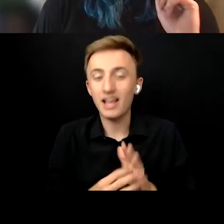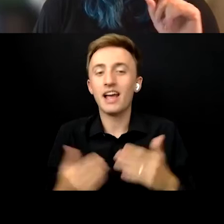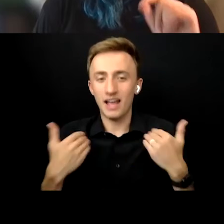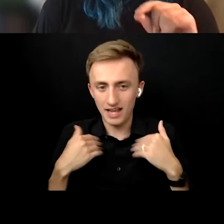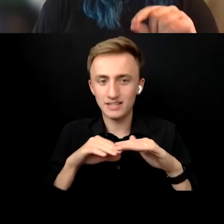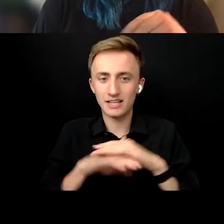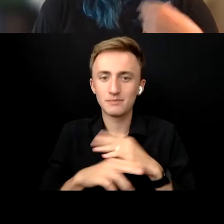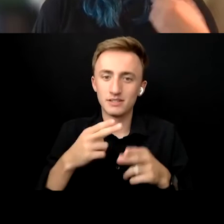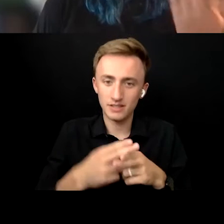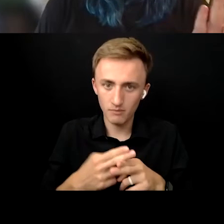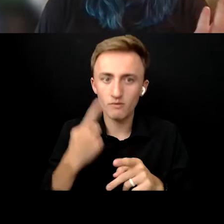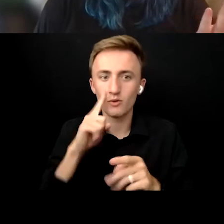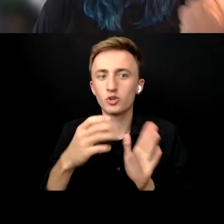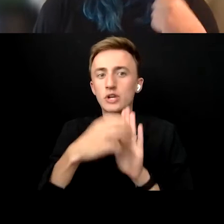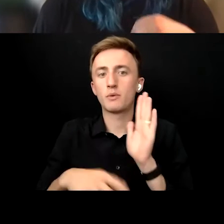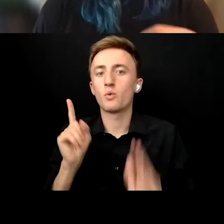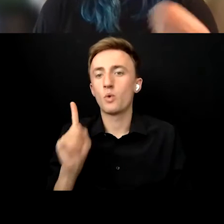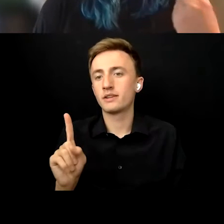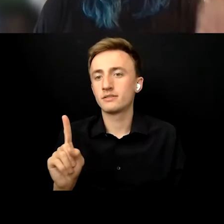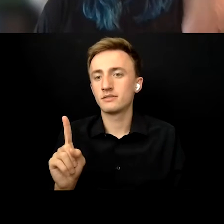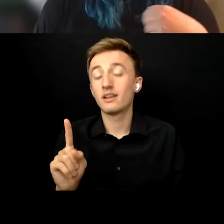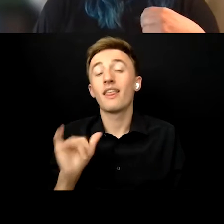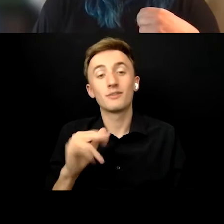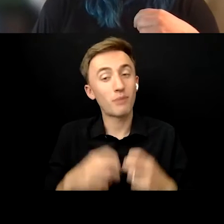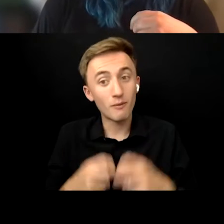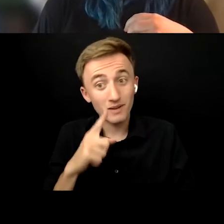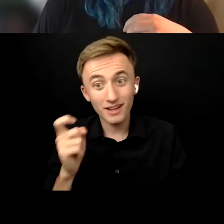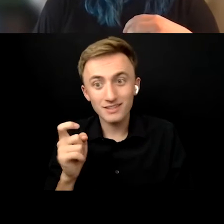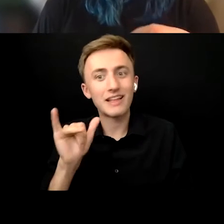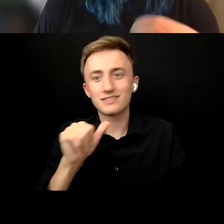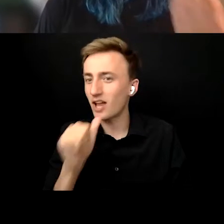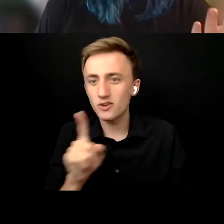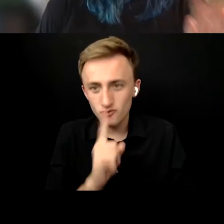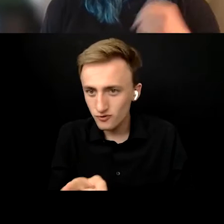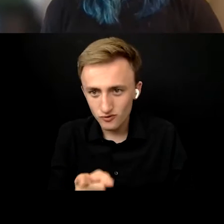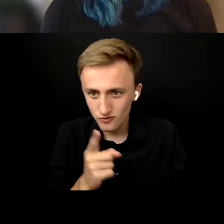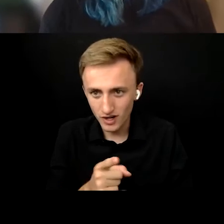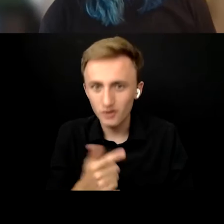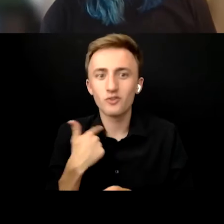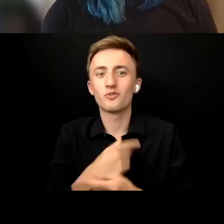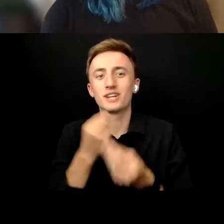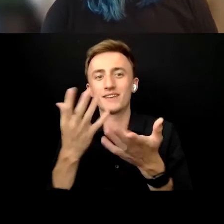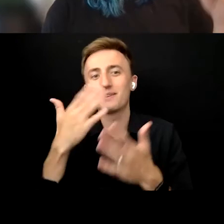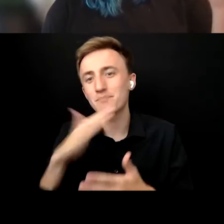chapter 1. Which is a problem, because that is not true. So giving that information for end users,